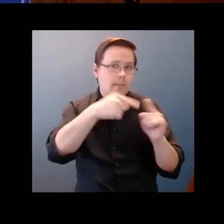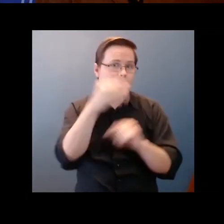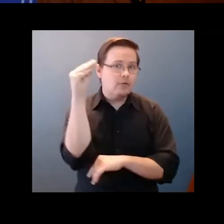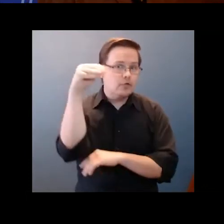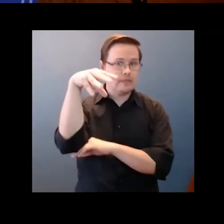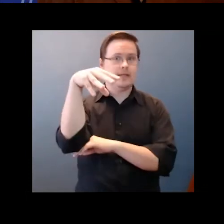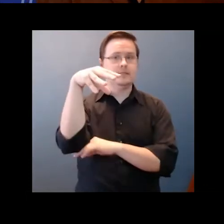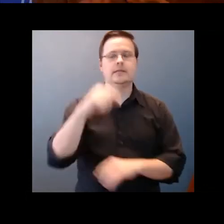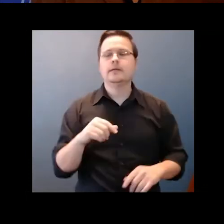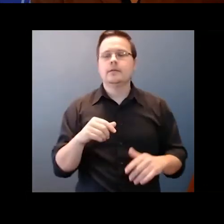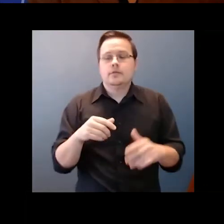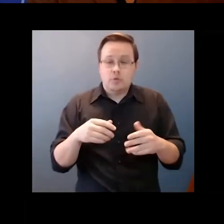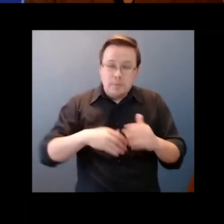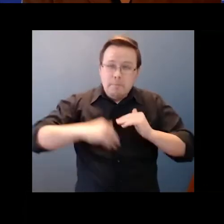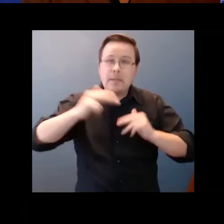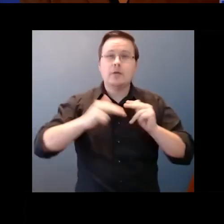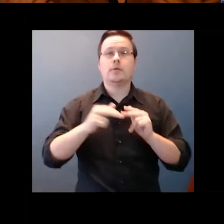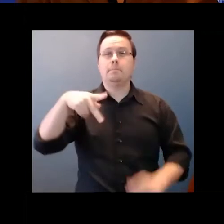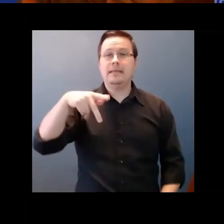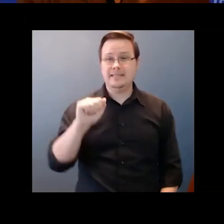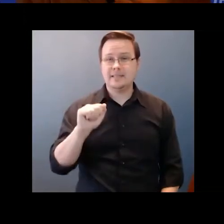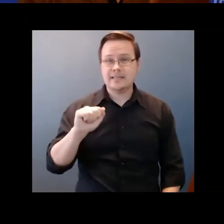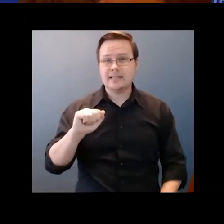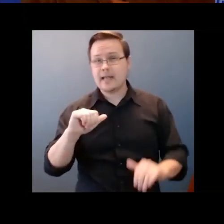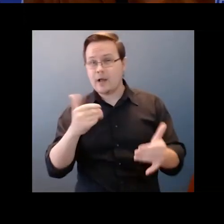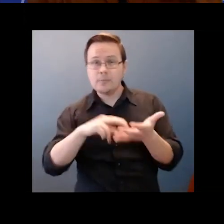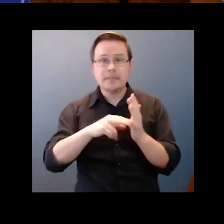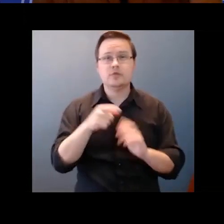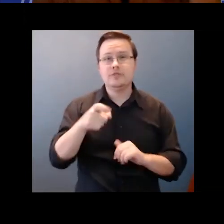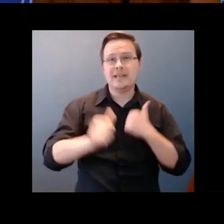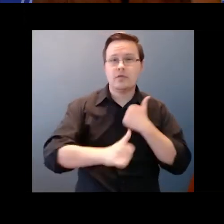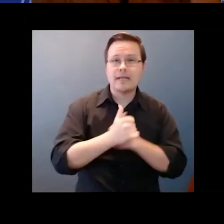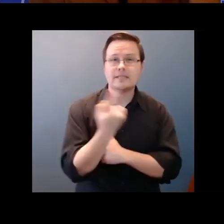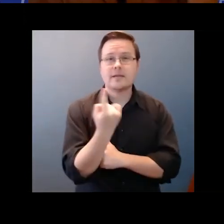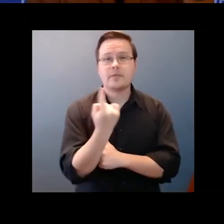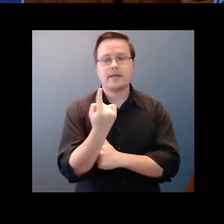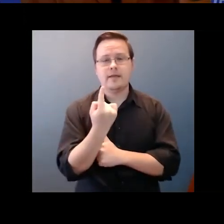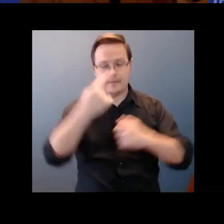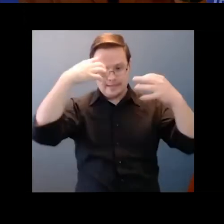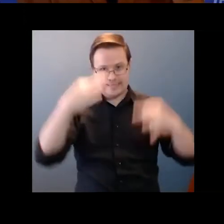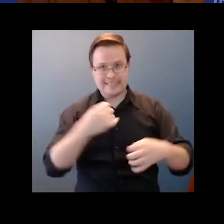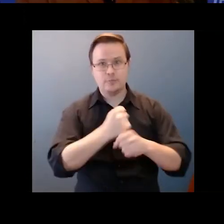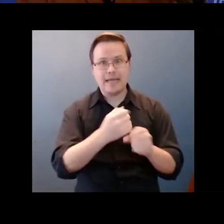you have to threaten to, you have to threaten something that the decision-maker and power once.